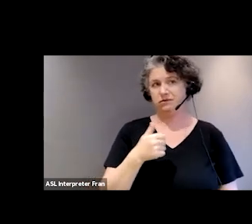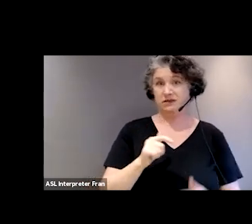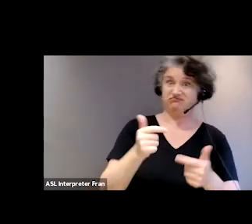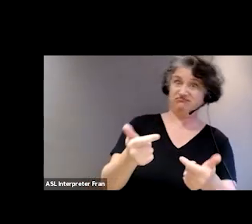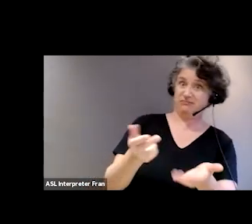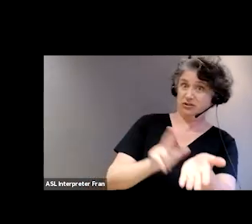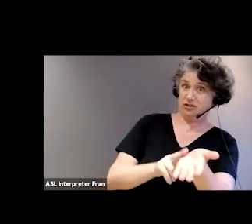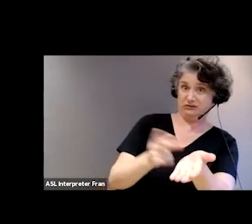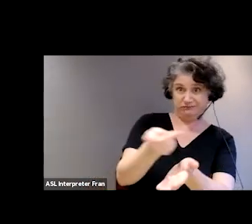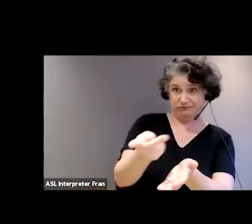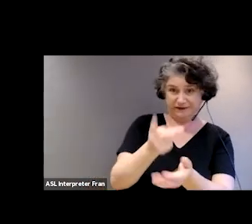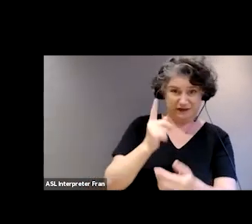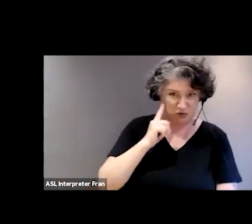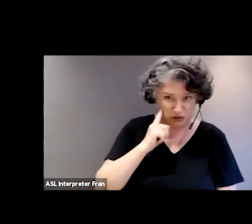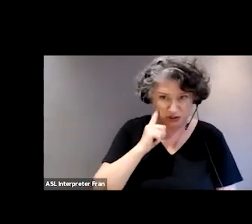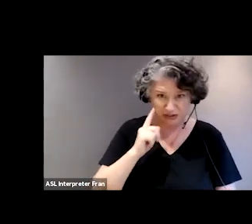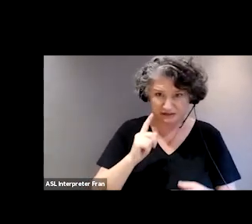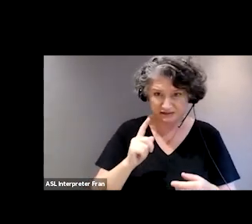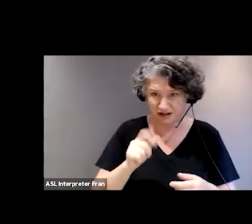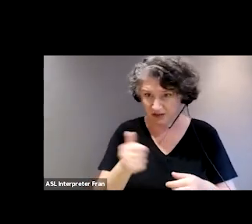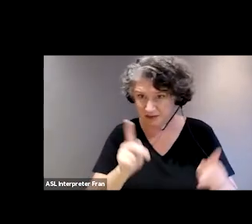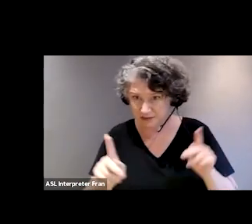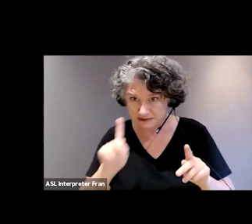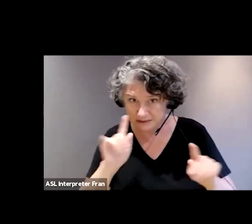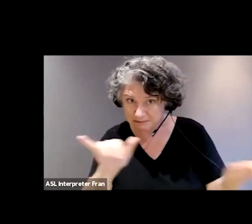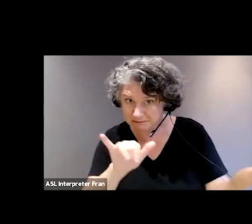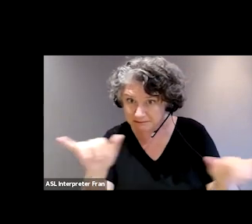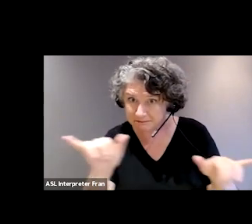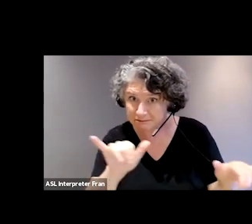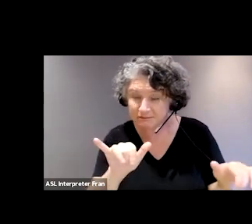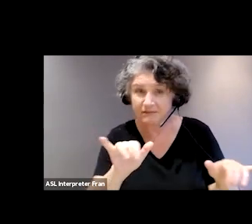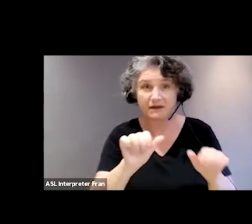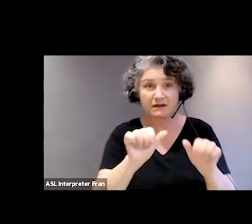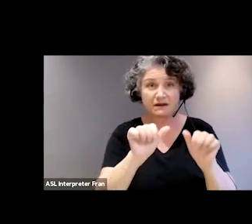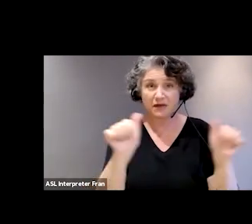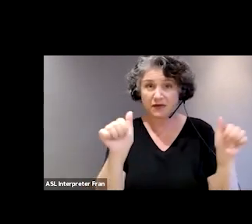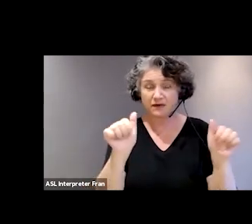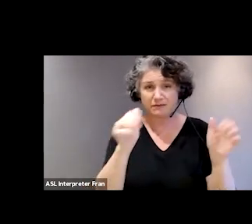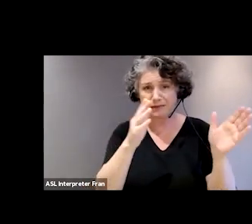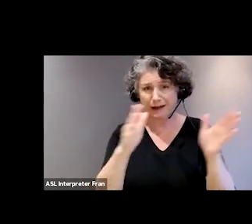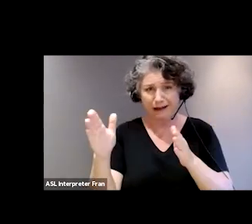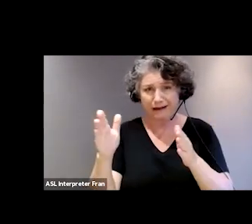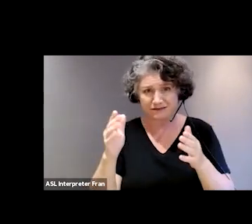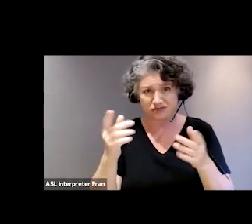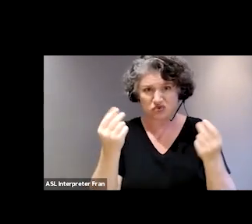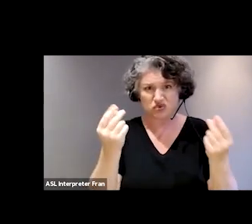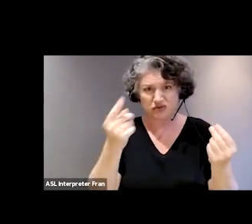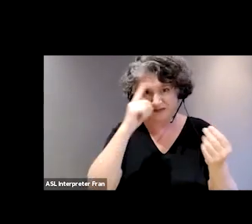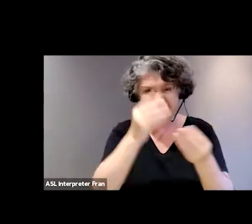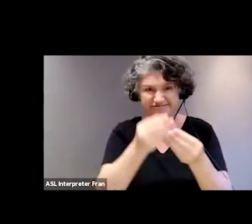folks are waiting until the system